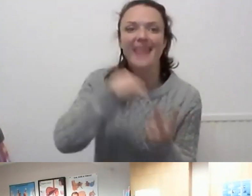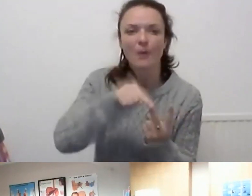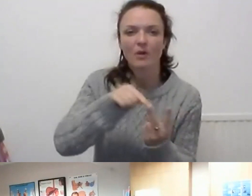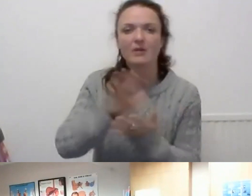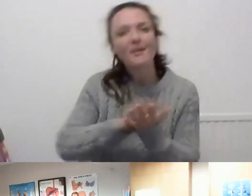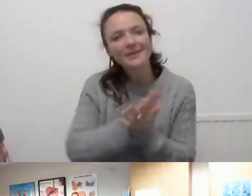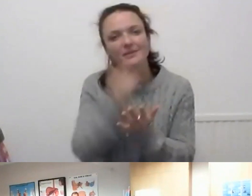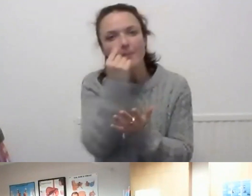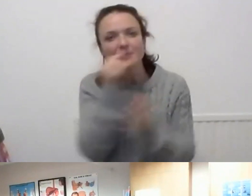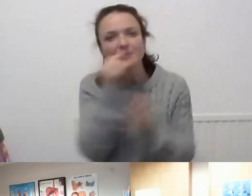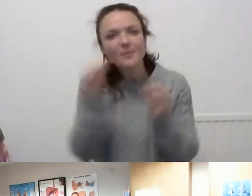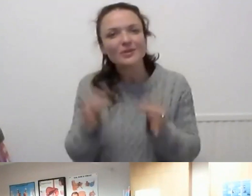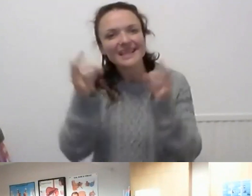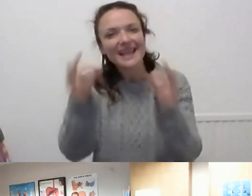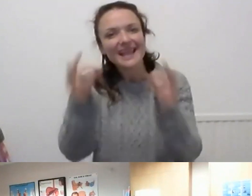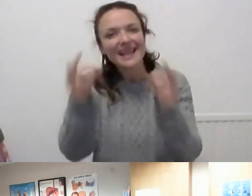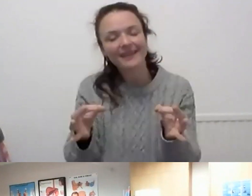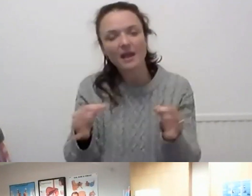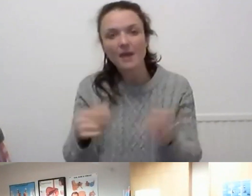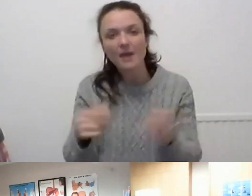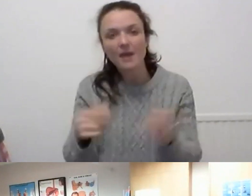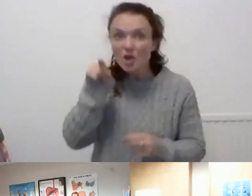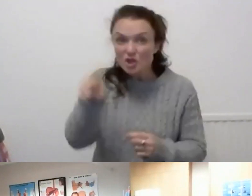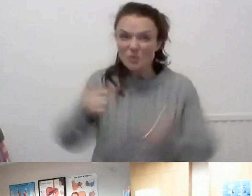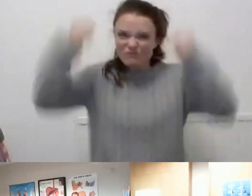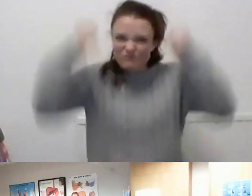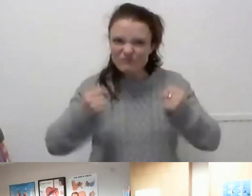But actually, if you're absolutely adamant you only want one, then I think we have to